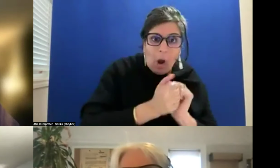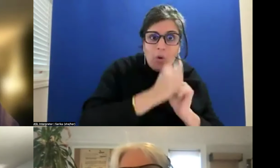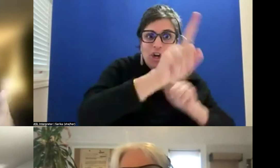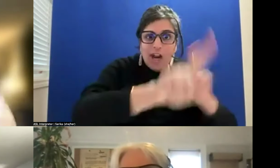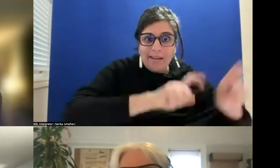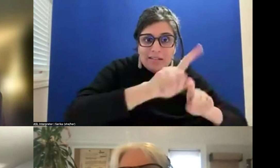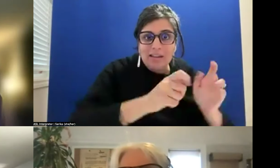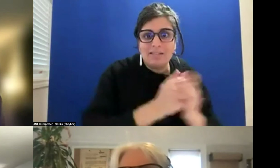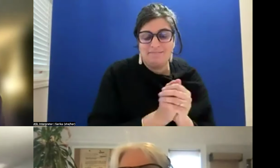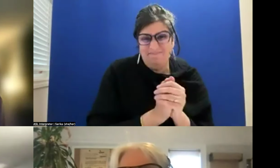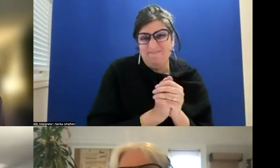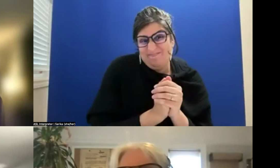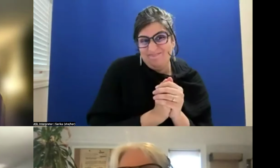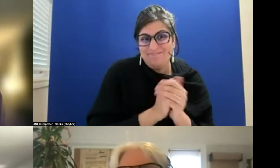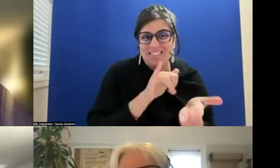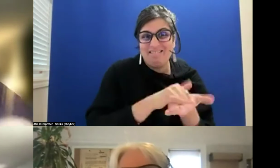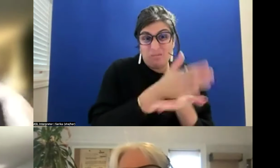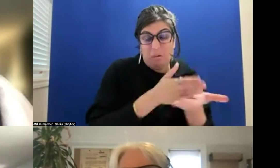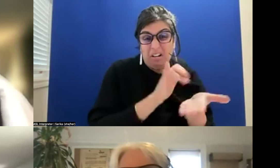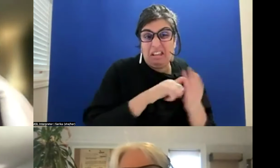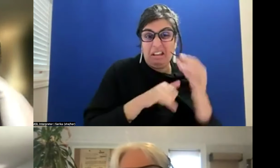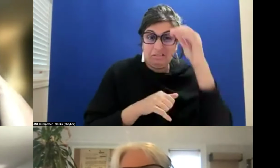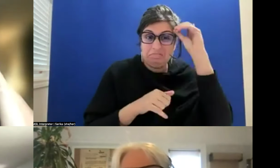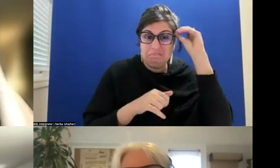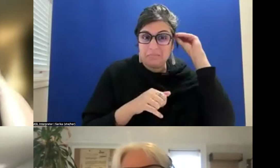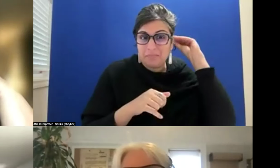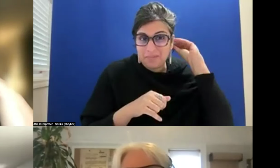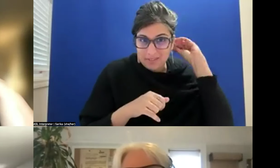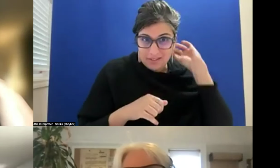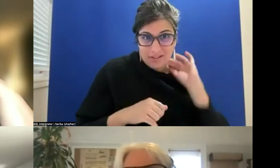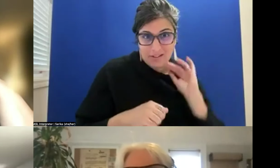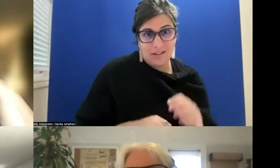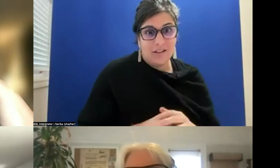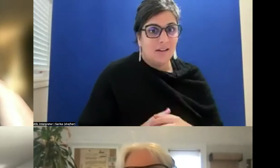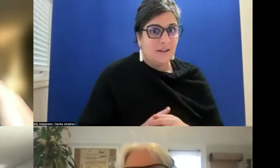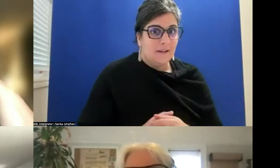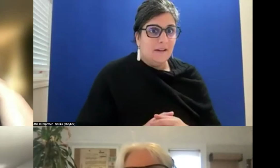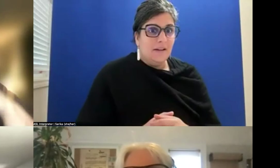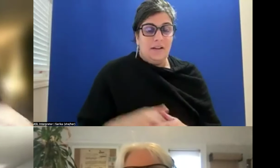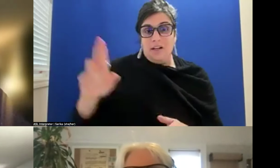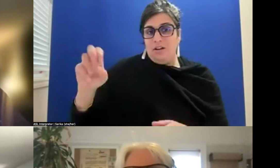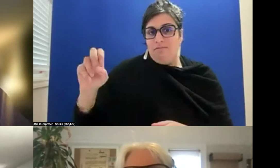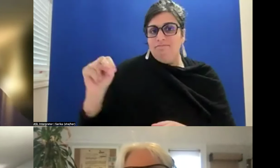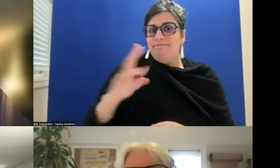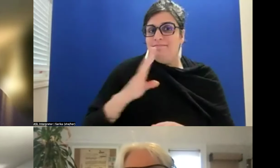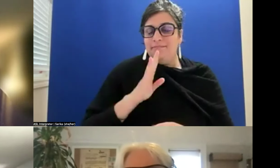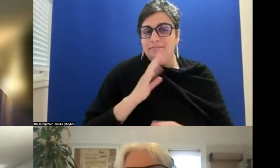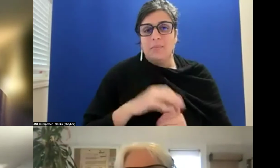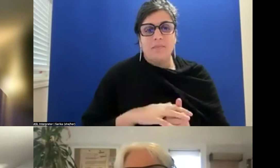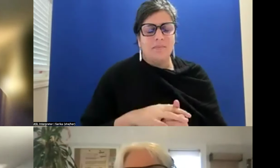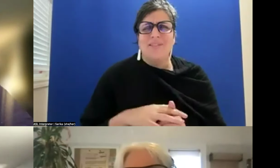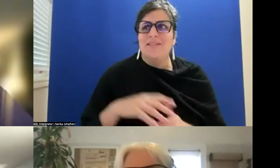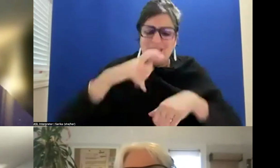Yeah, that that's that's part of that. Yeah. Time is so, so important.